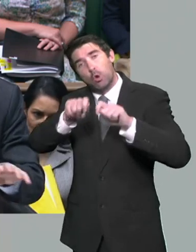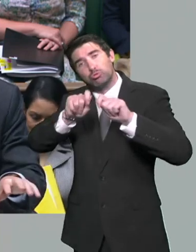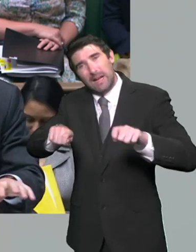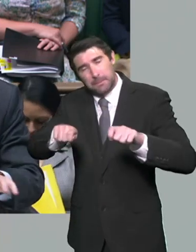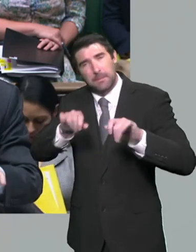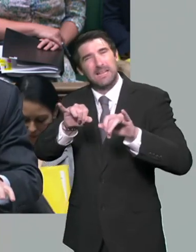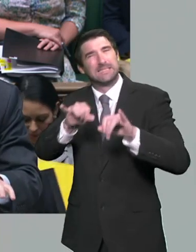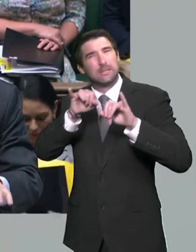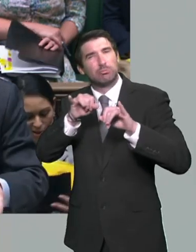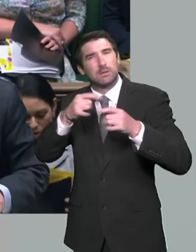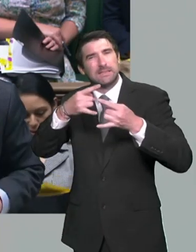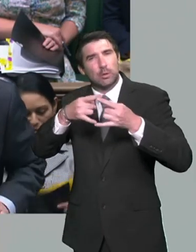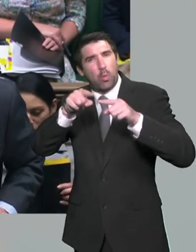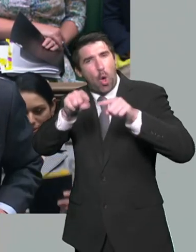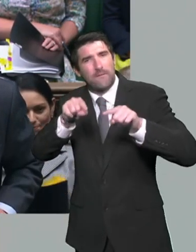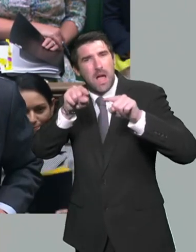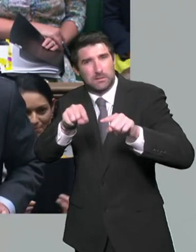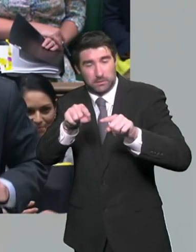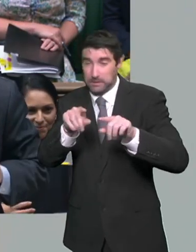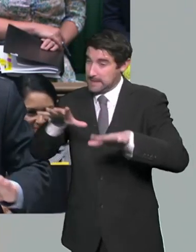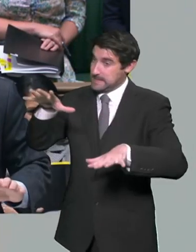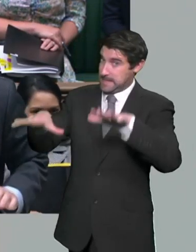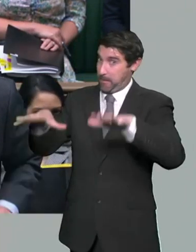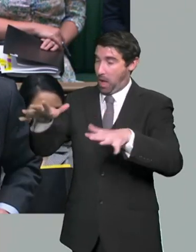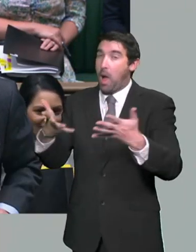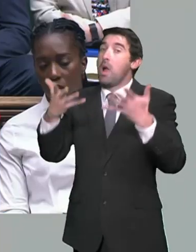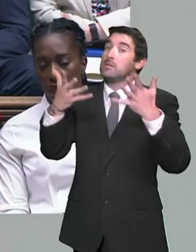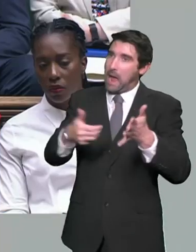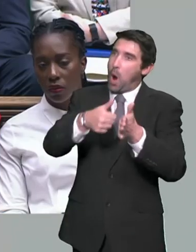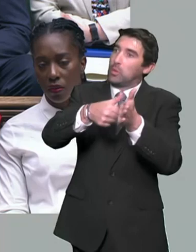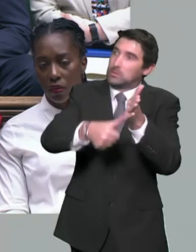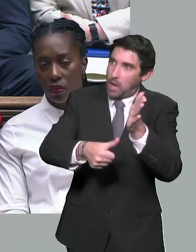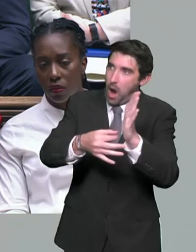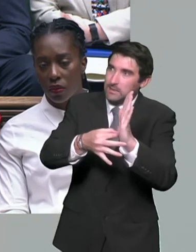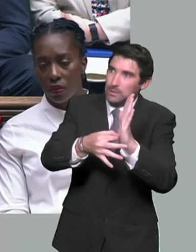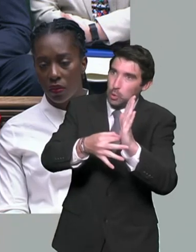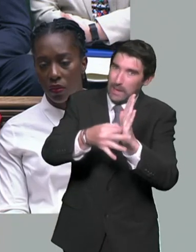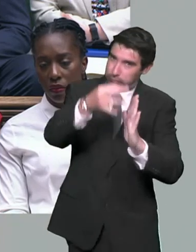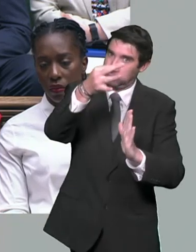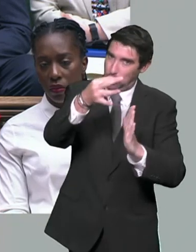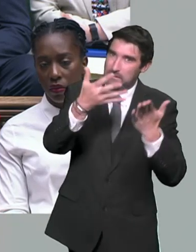had similar problems, she will see that we are gradually starting to see an improvement in the prosecution rates.